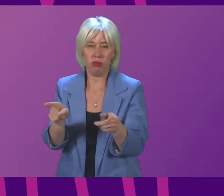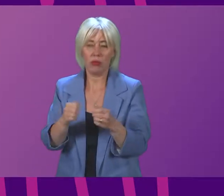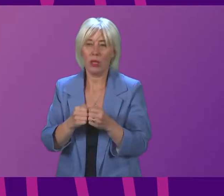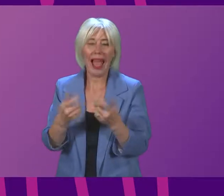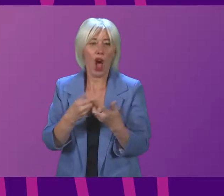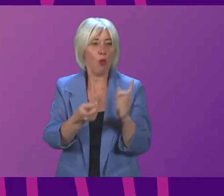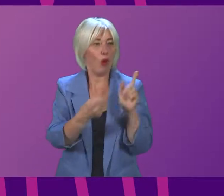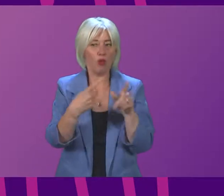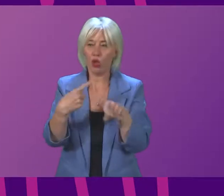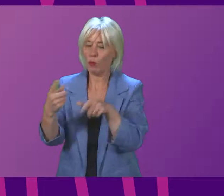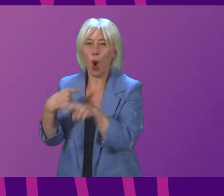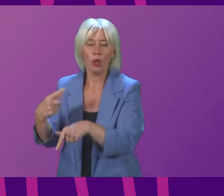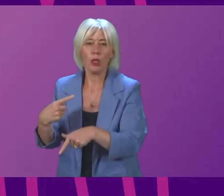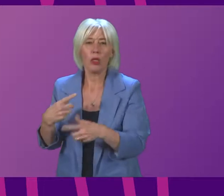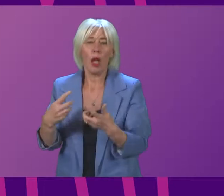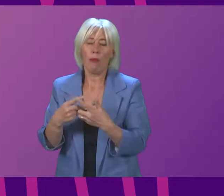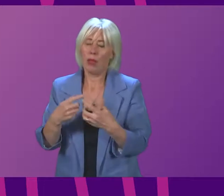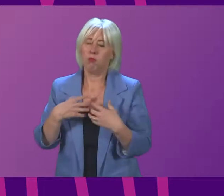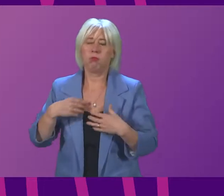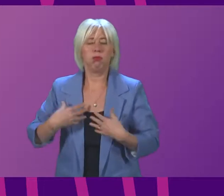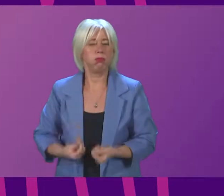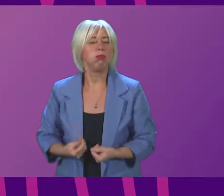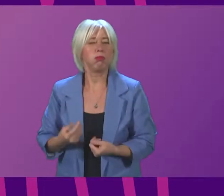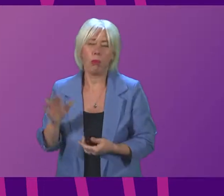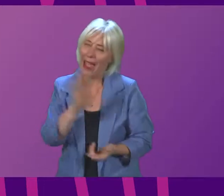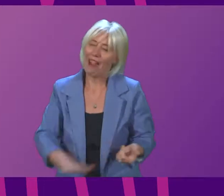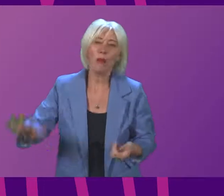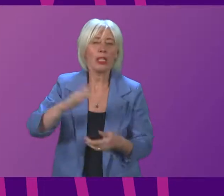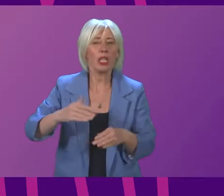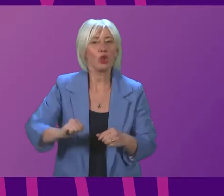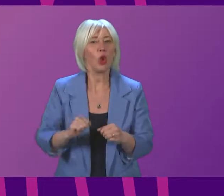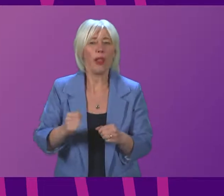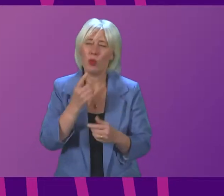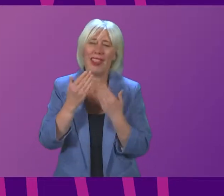lot from people across Scotland, and I thank every individual who has played their part.